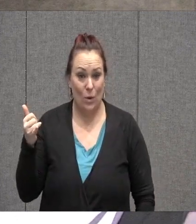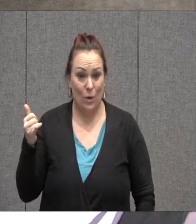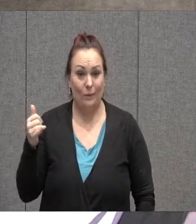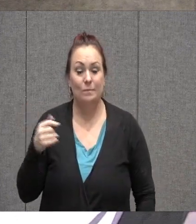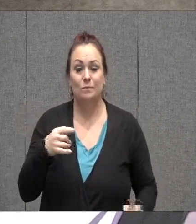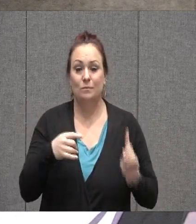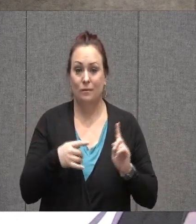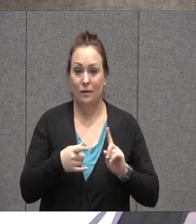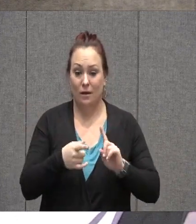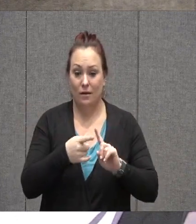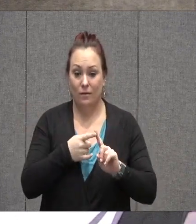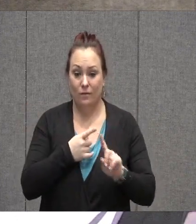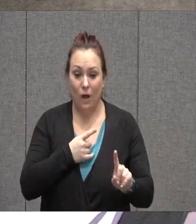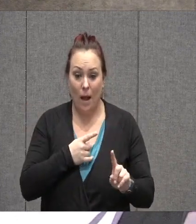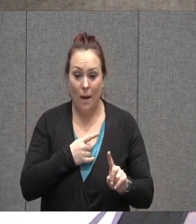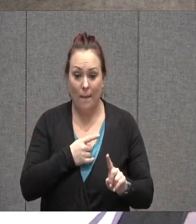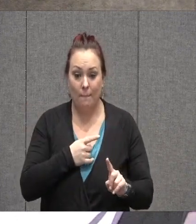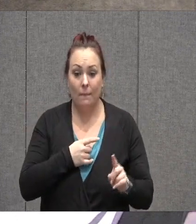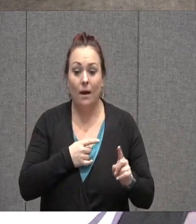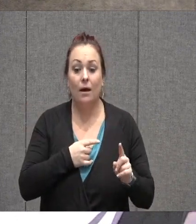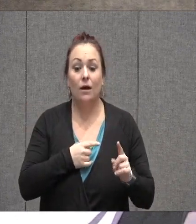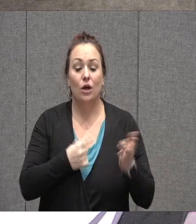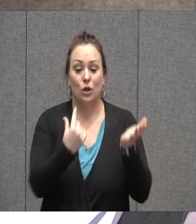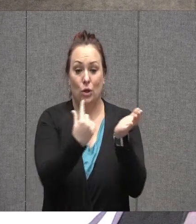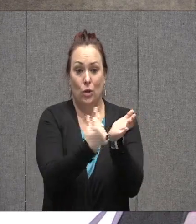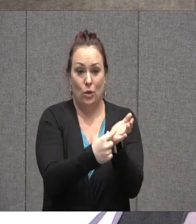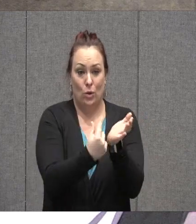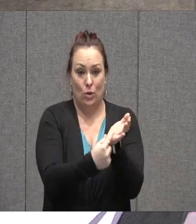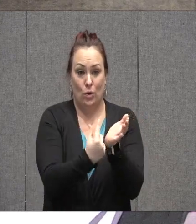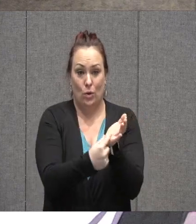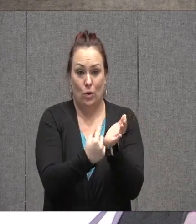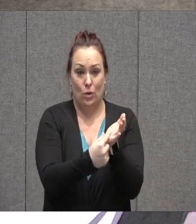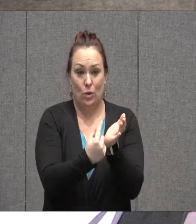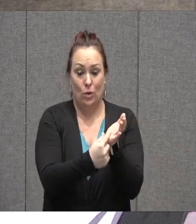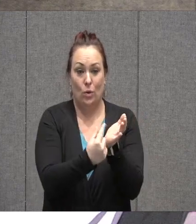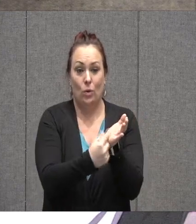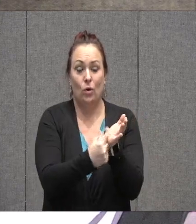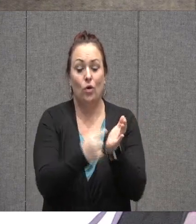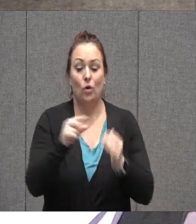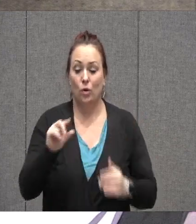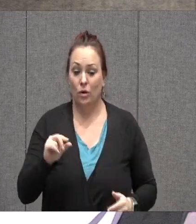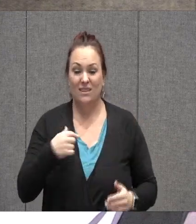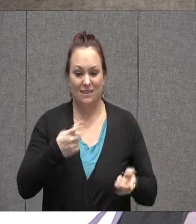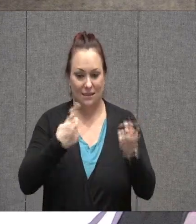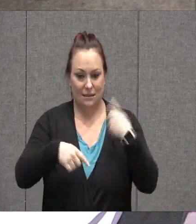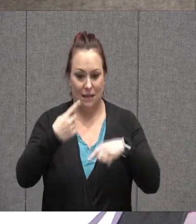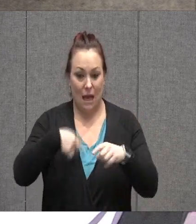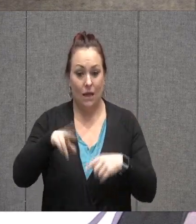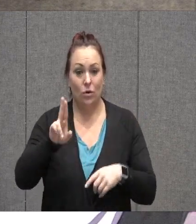This one is from Uganda. Which is a country on the continent of Africa.